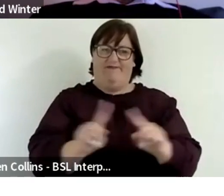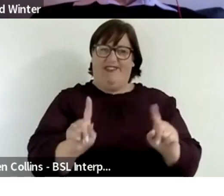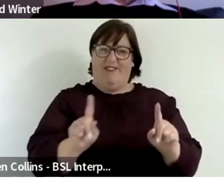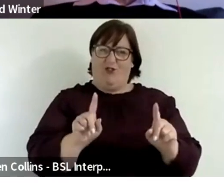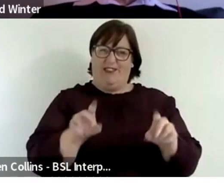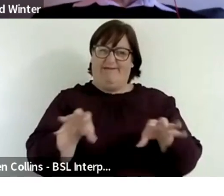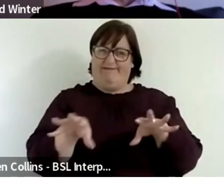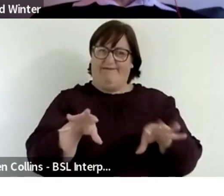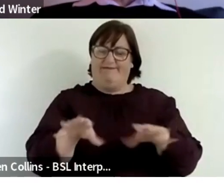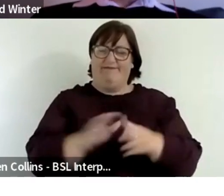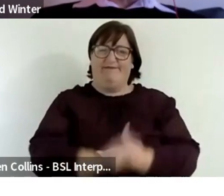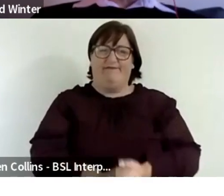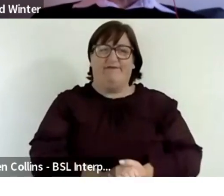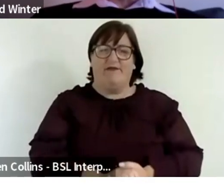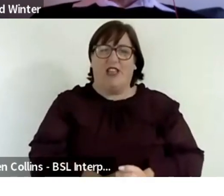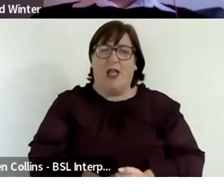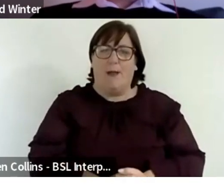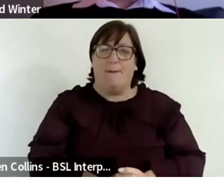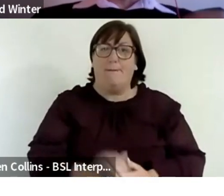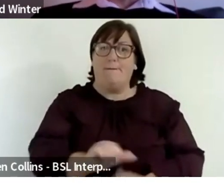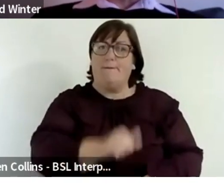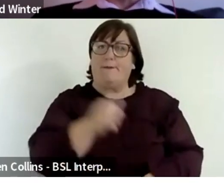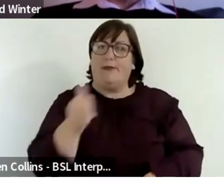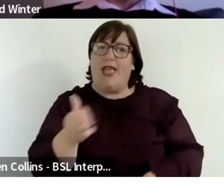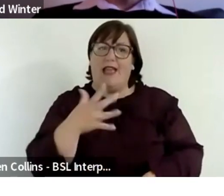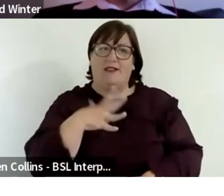The next thing I wanted to do was tell you about the variety of jobs.